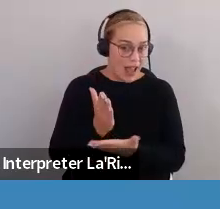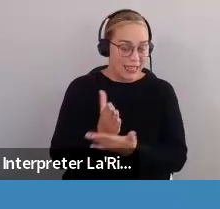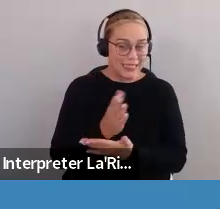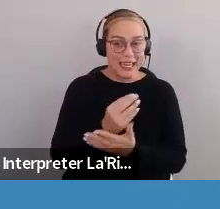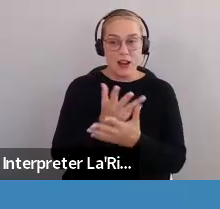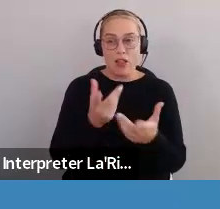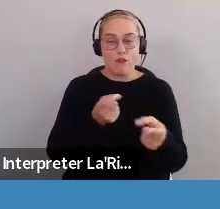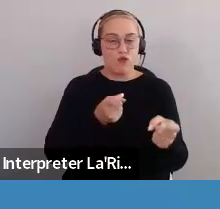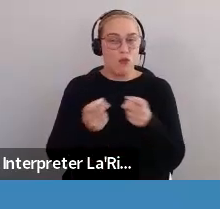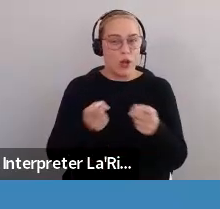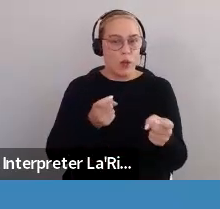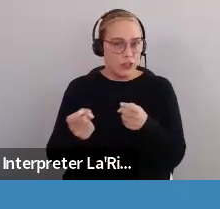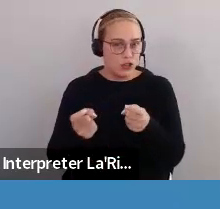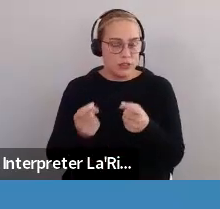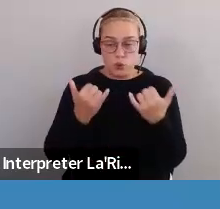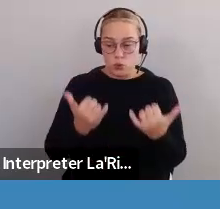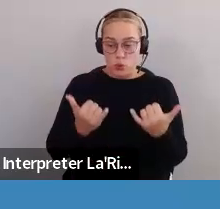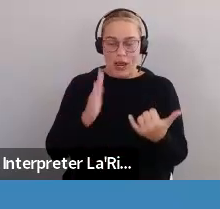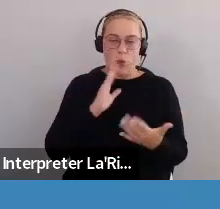Disabilities Act is a big and intensive piece of civil rights legislation